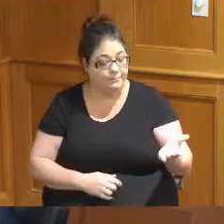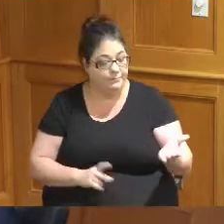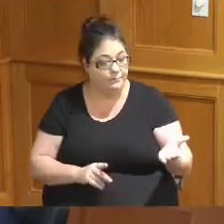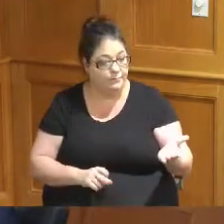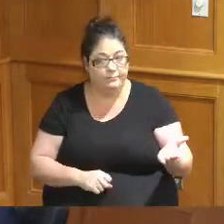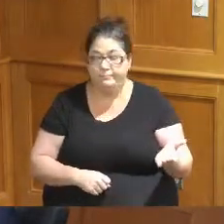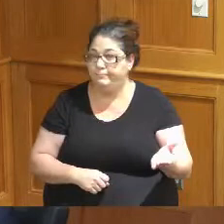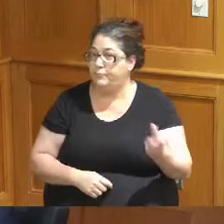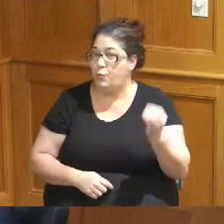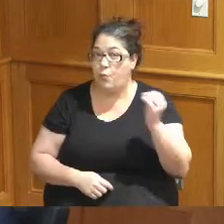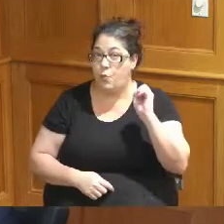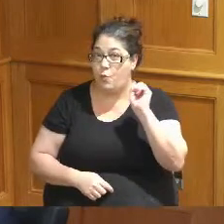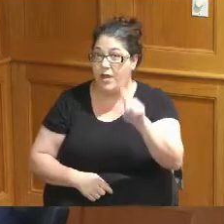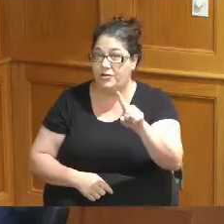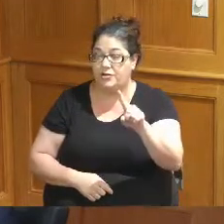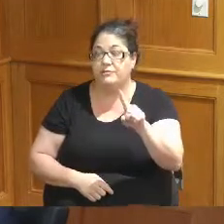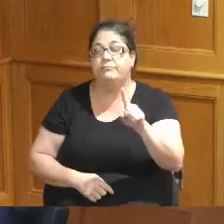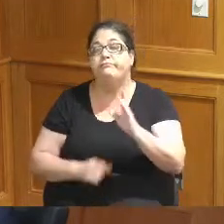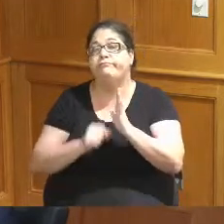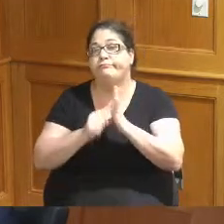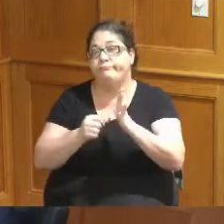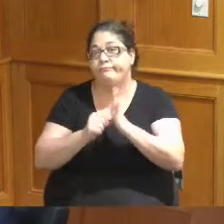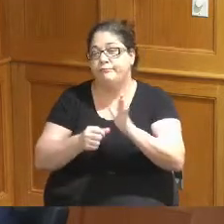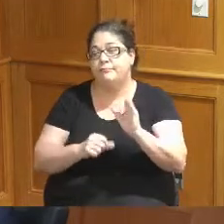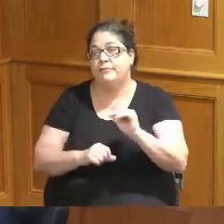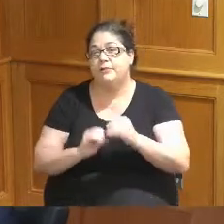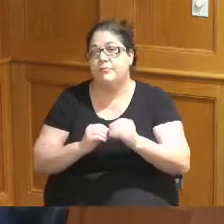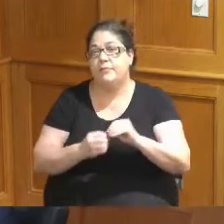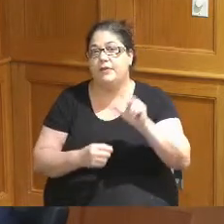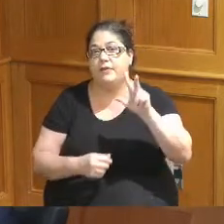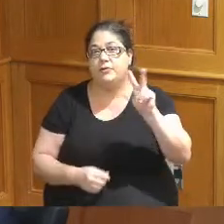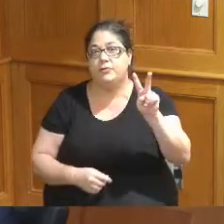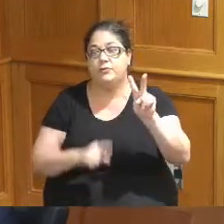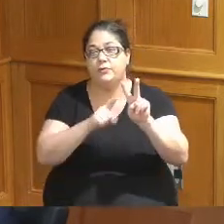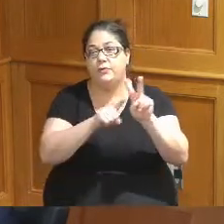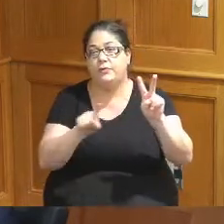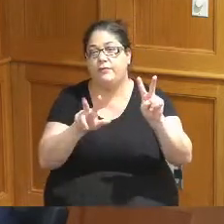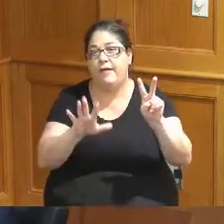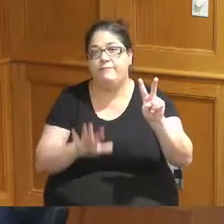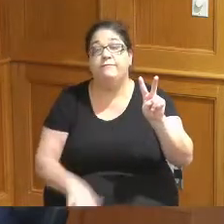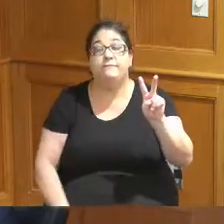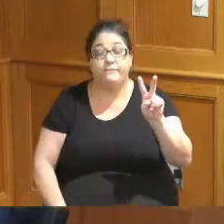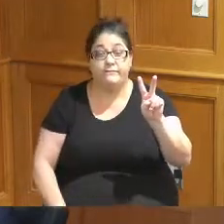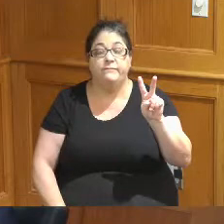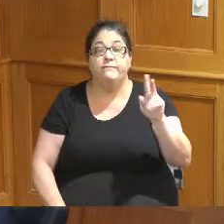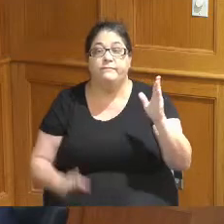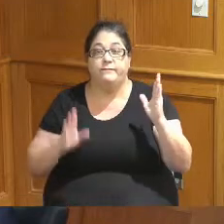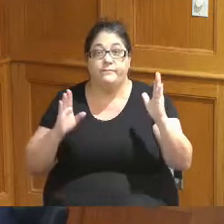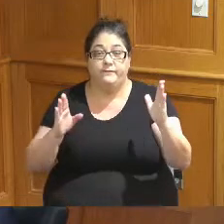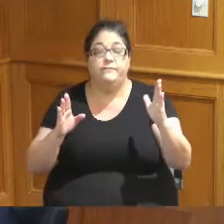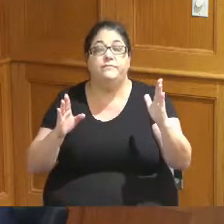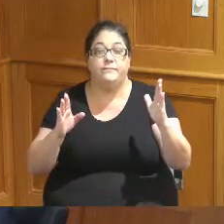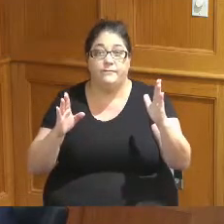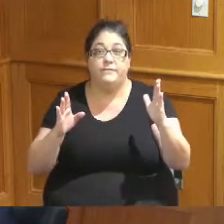no questions did want to highlight though items 32 through 35 which are as the Administrator